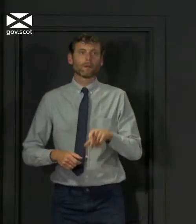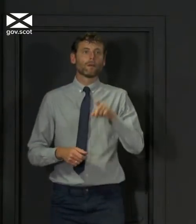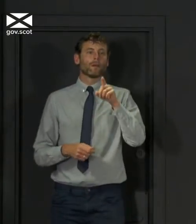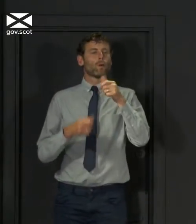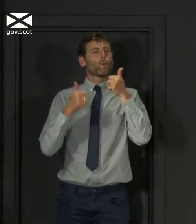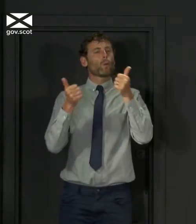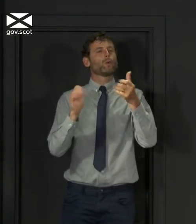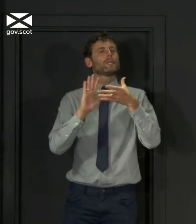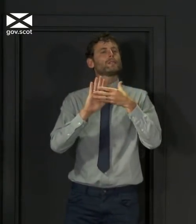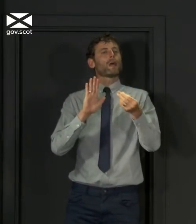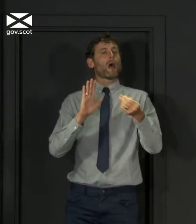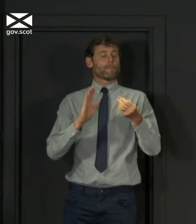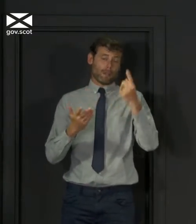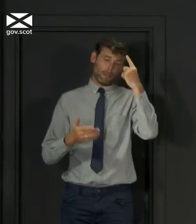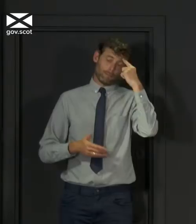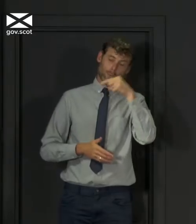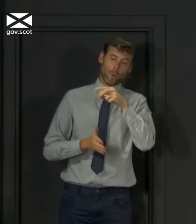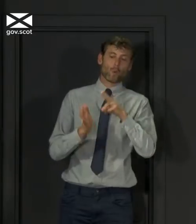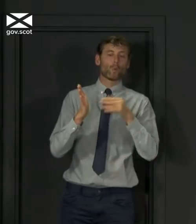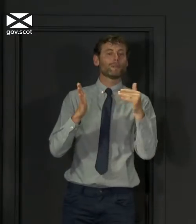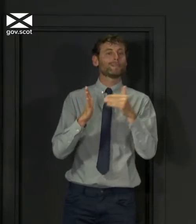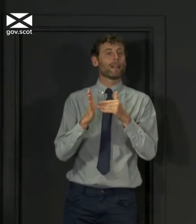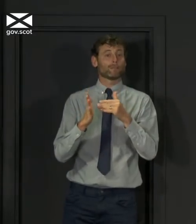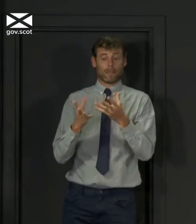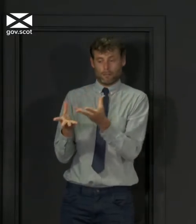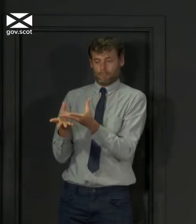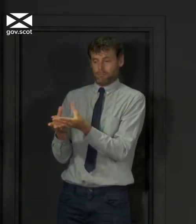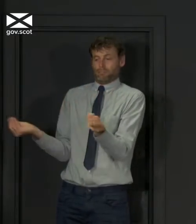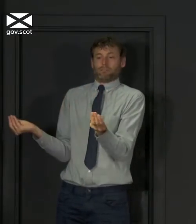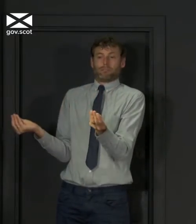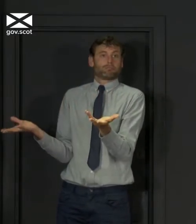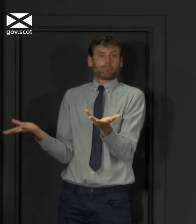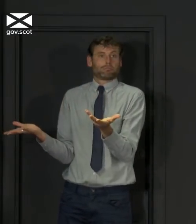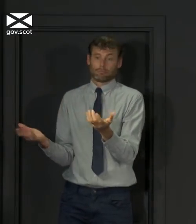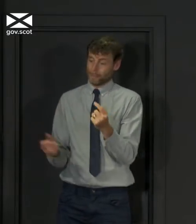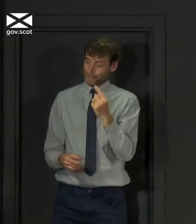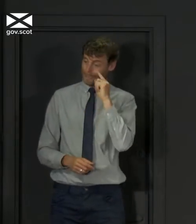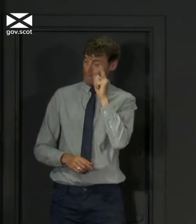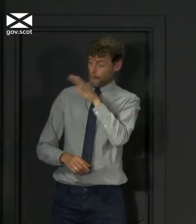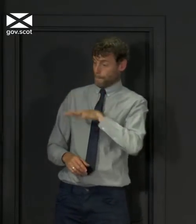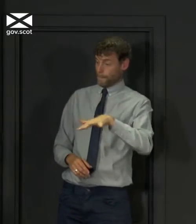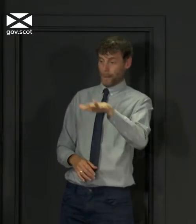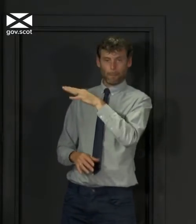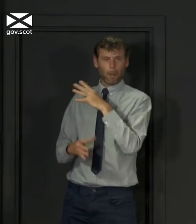New Zealand appears to have pretty much eliminated it from its domestic population. But New Zealand's